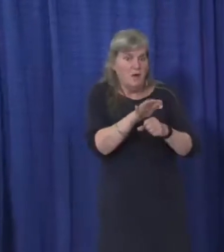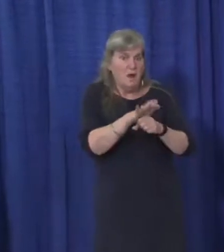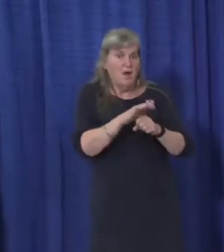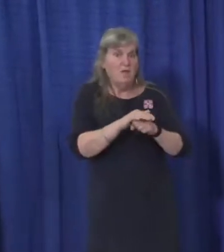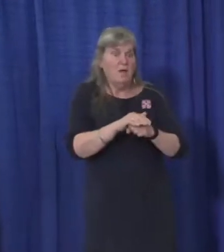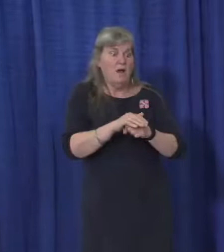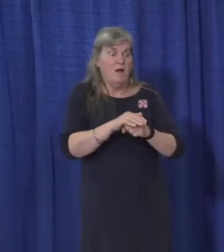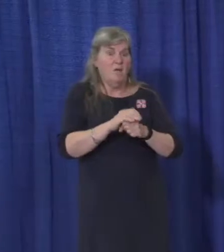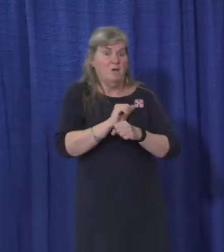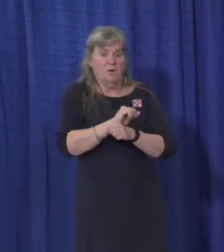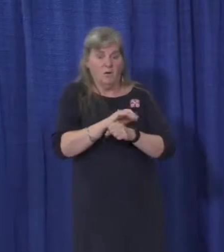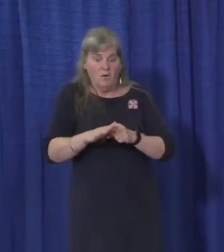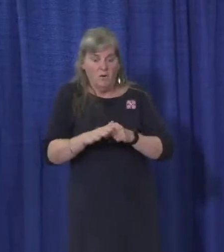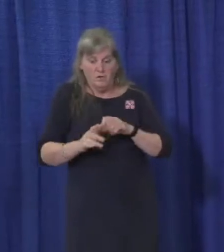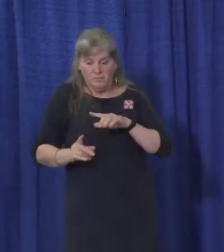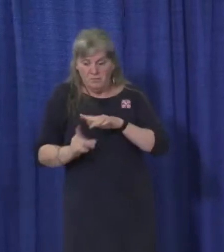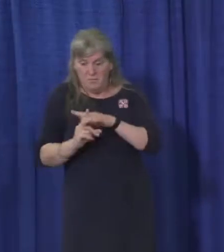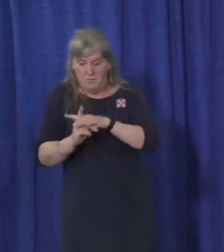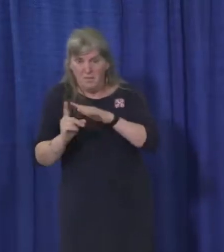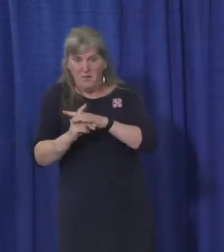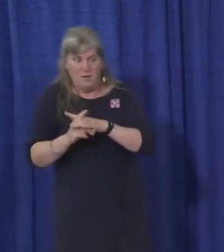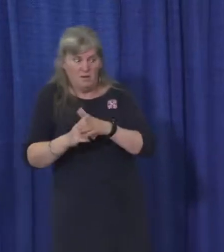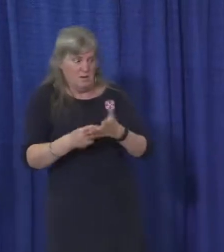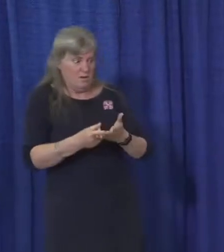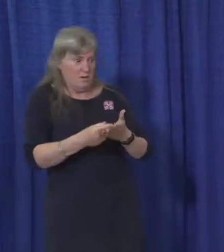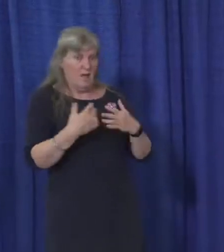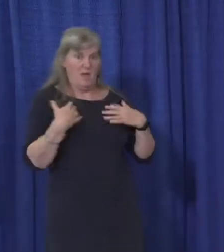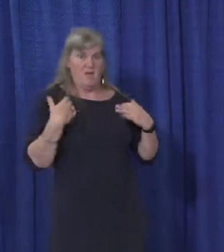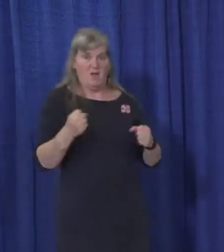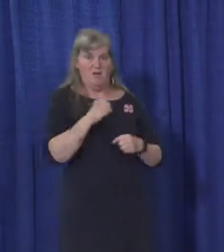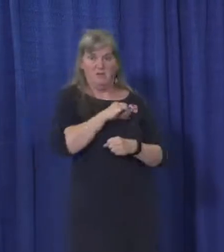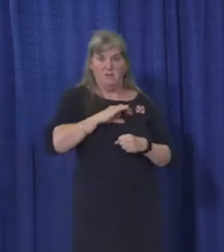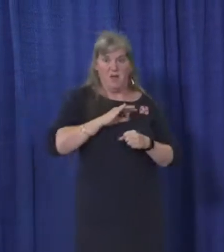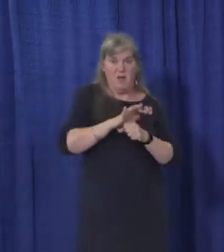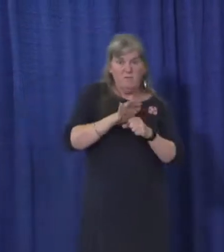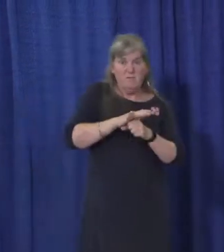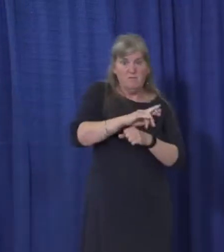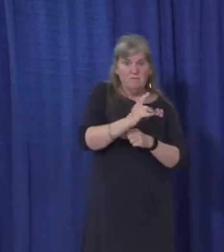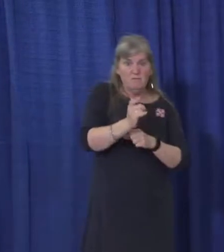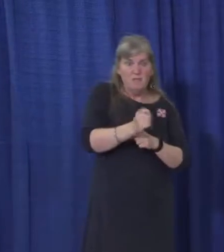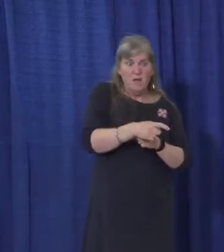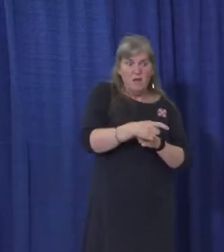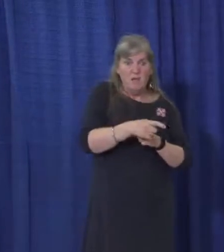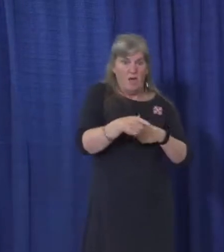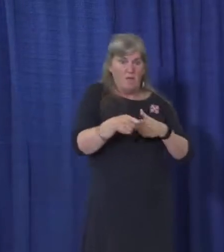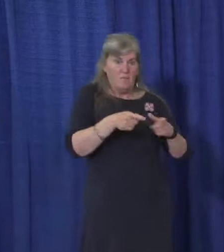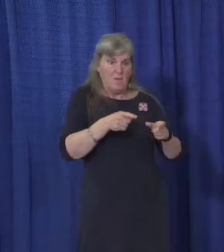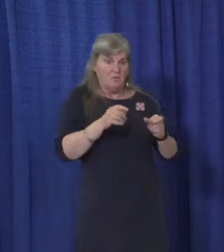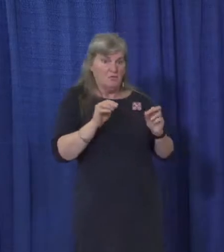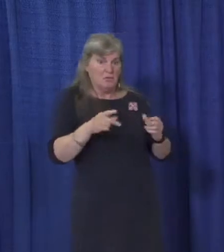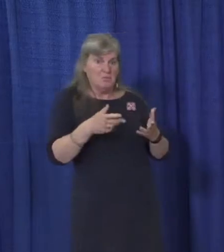volume and is material taxed by this?